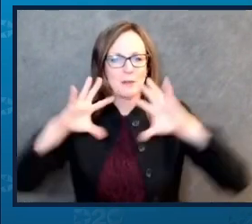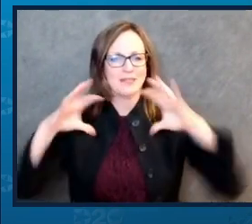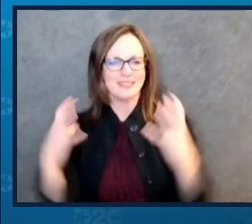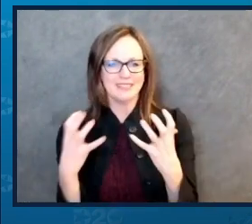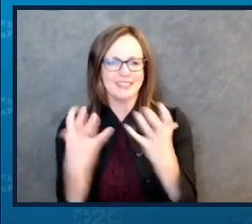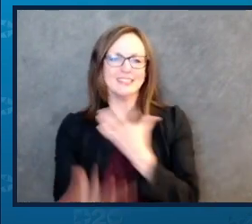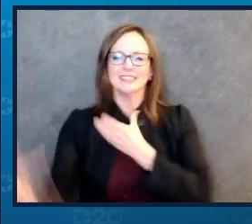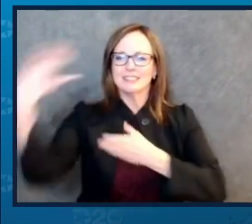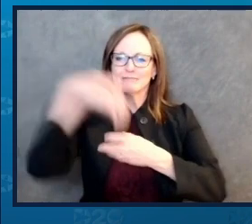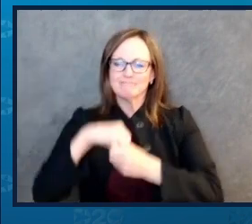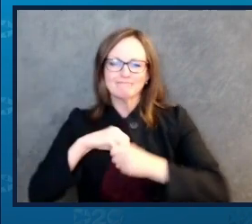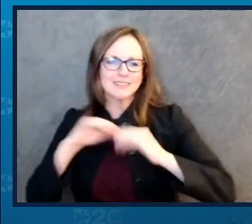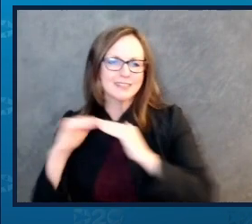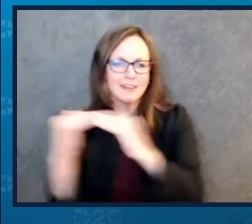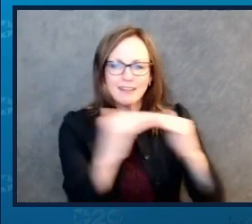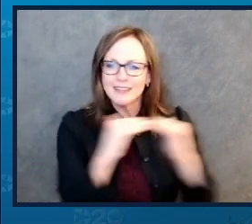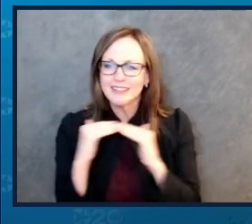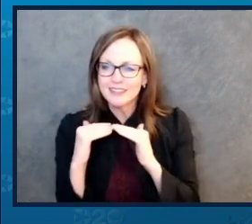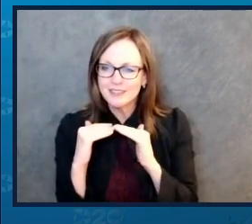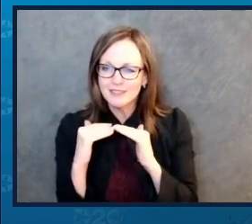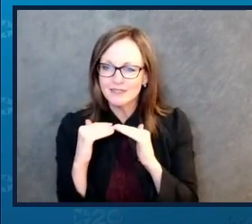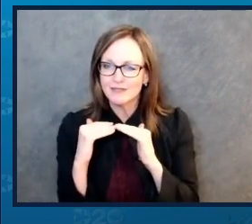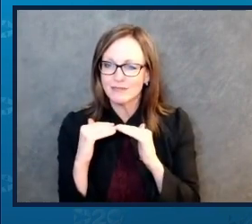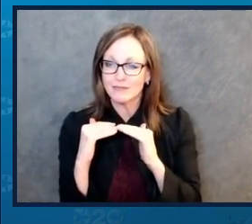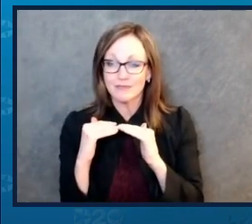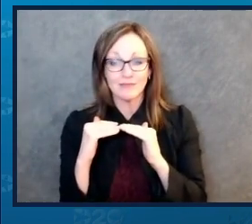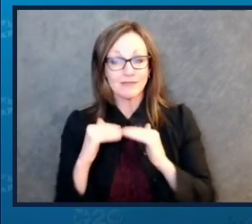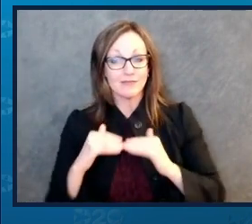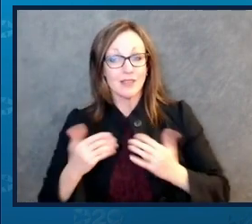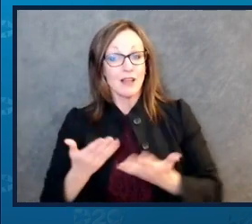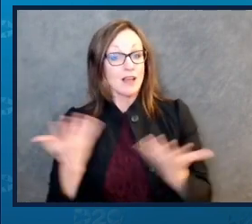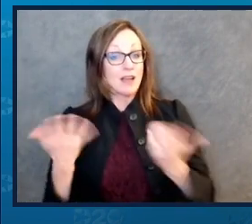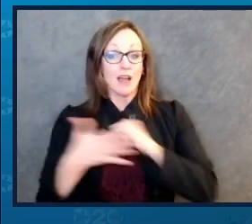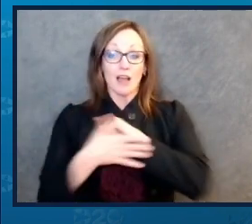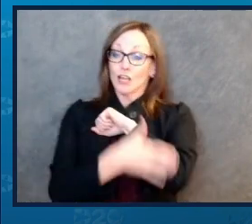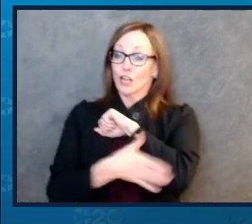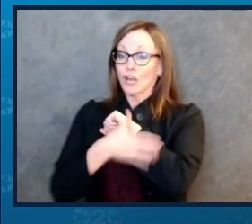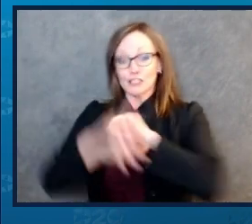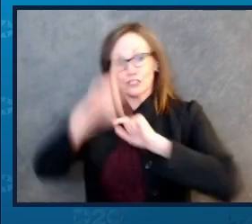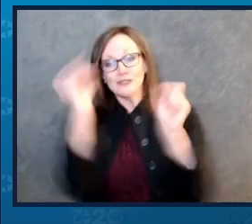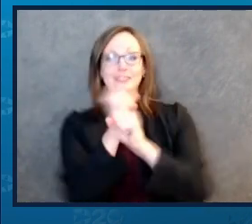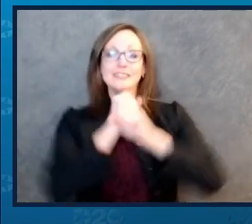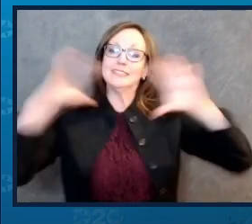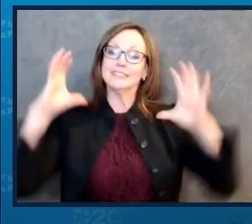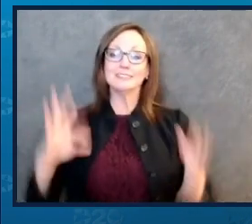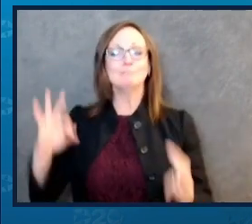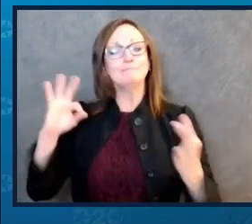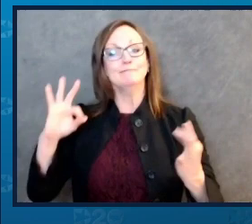ENCLOSE AND JUSTICE. TO MAKE OUR NATION A MORE PERFECT UNION ESPECIALLY FOR THOSE PEOPLE WHO ARE THE MOST MARGINAL.